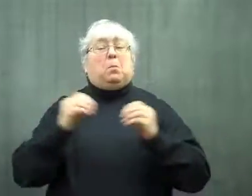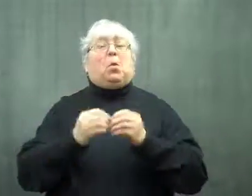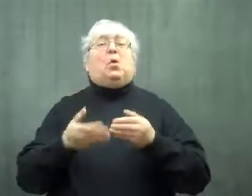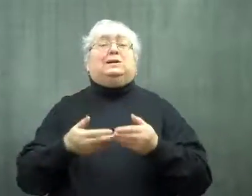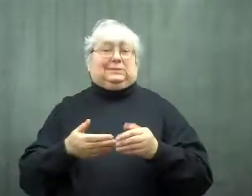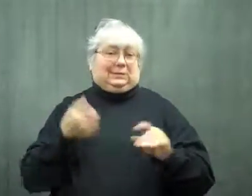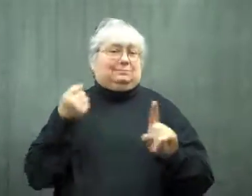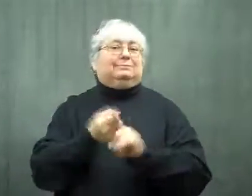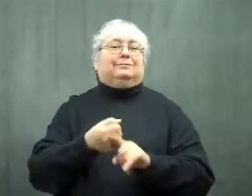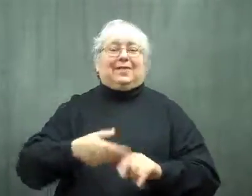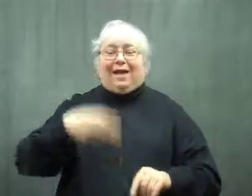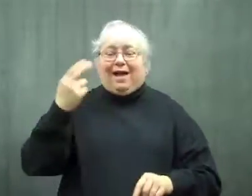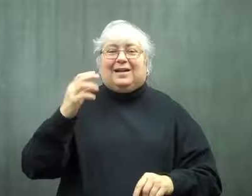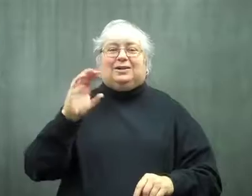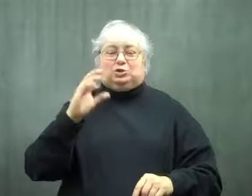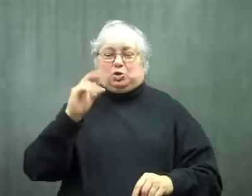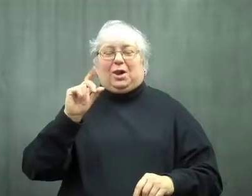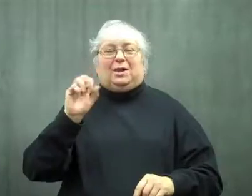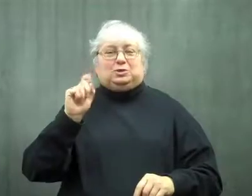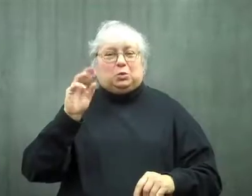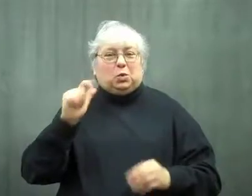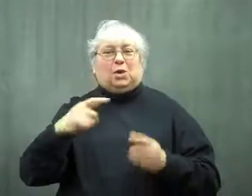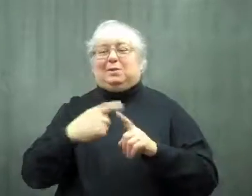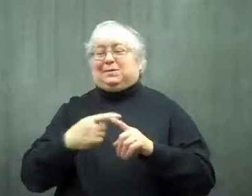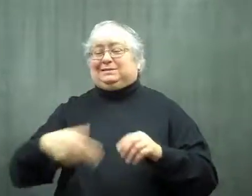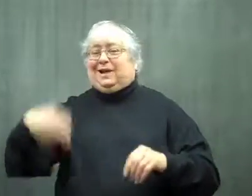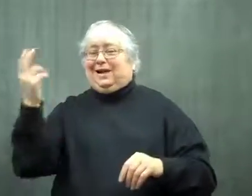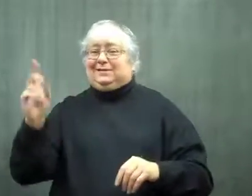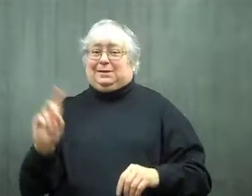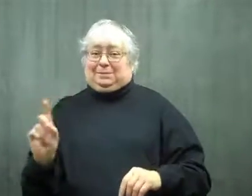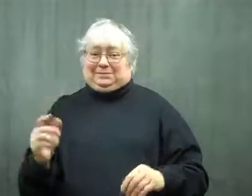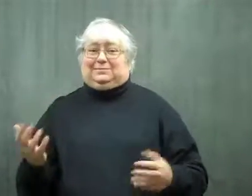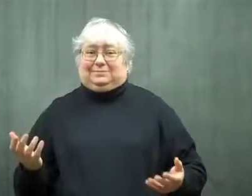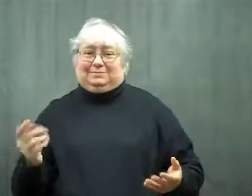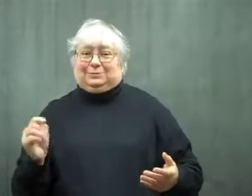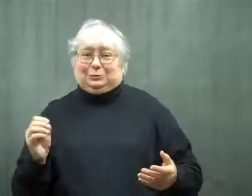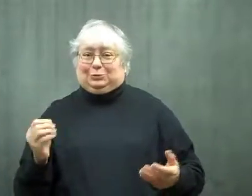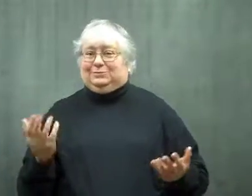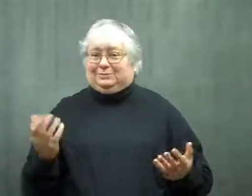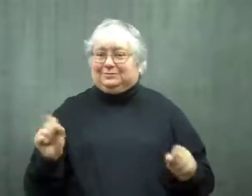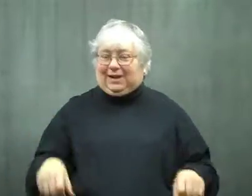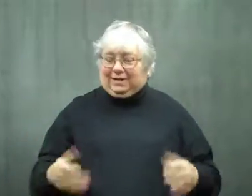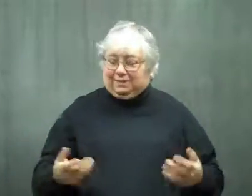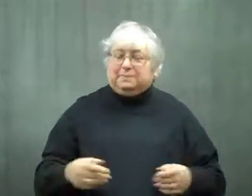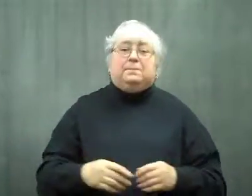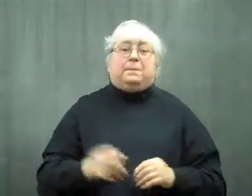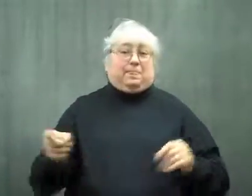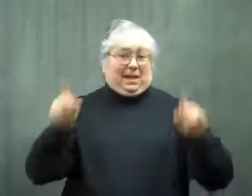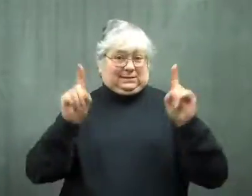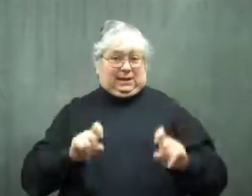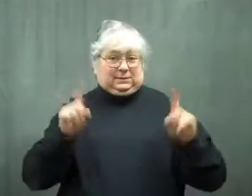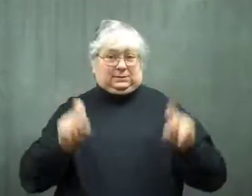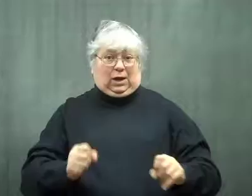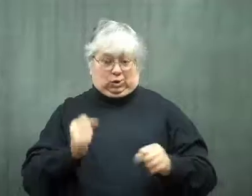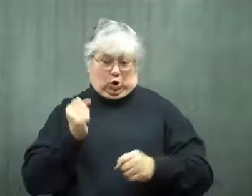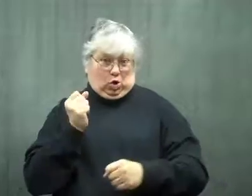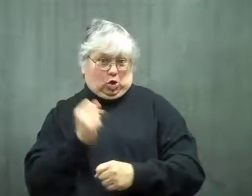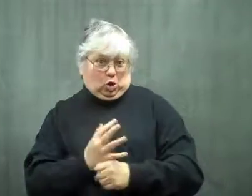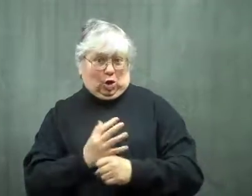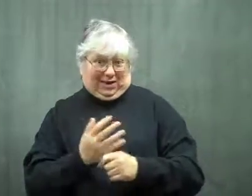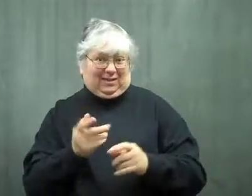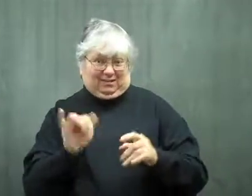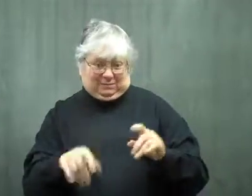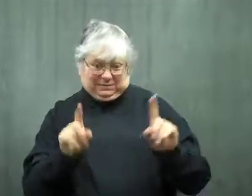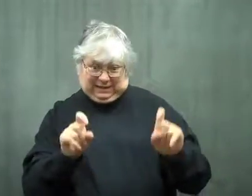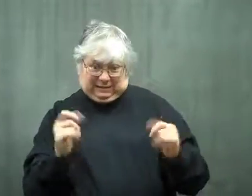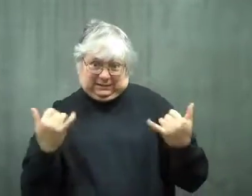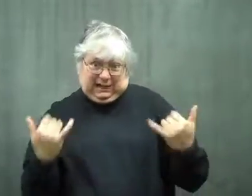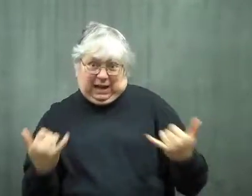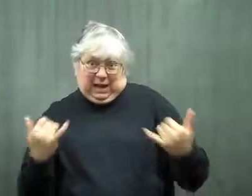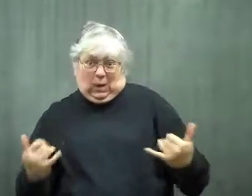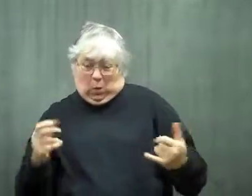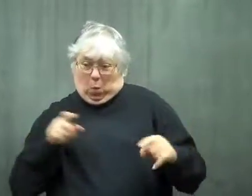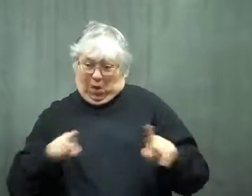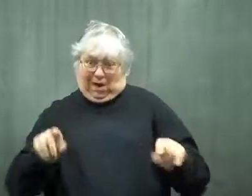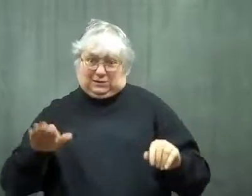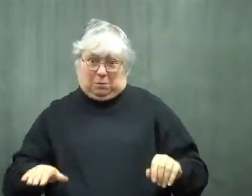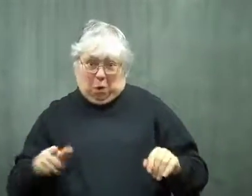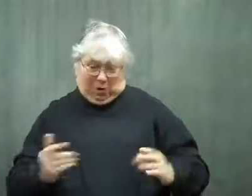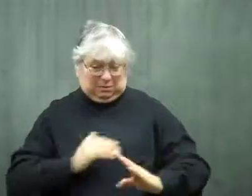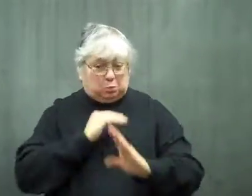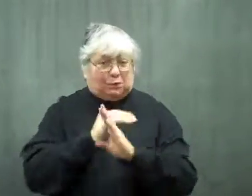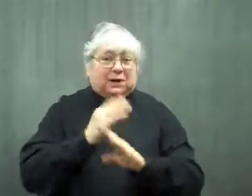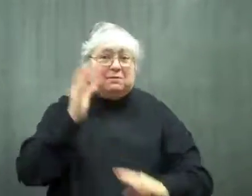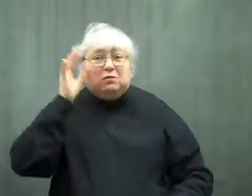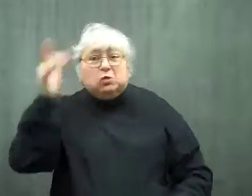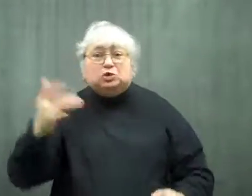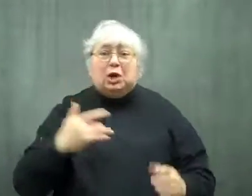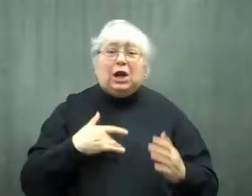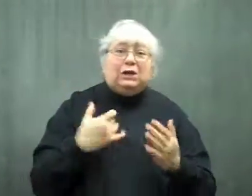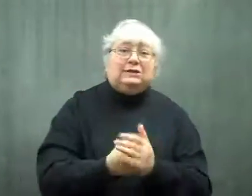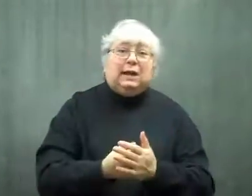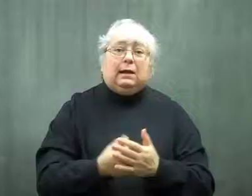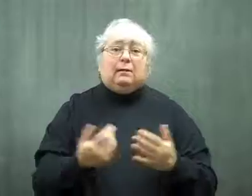This predisposes them to high cholesterol and diabetes as well.